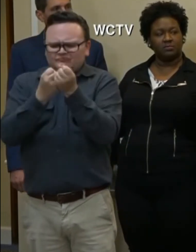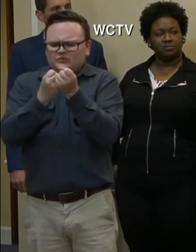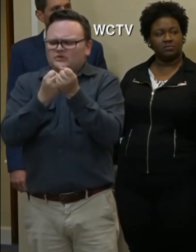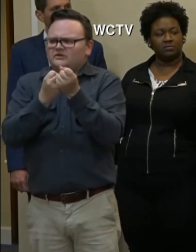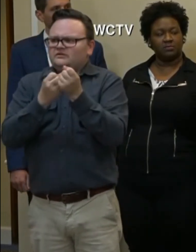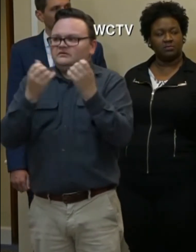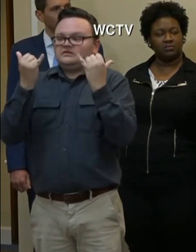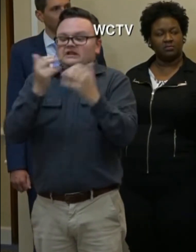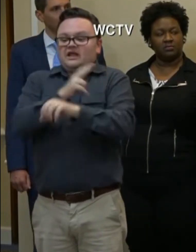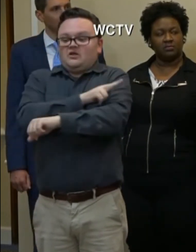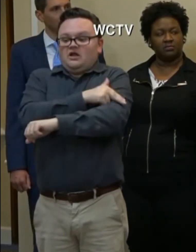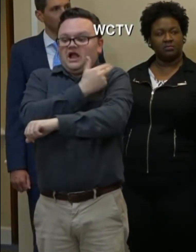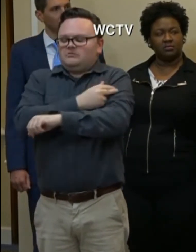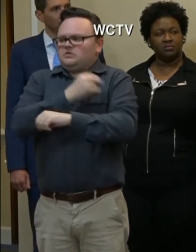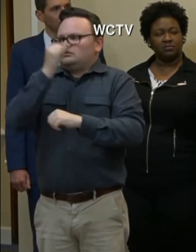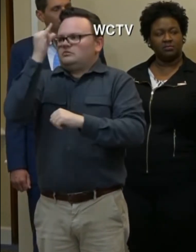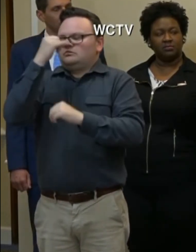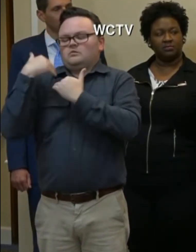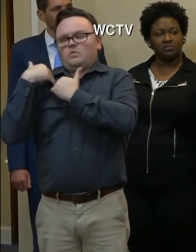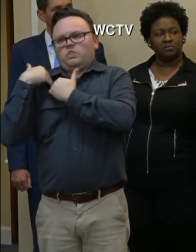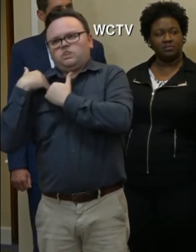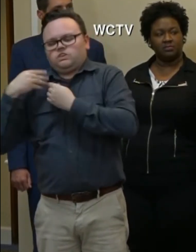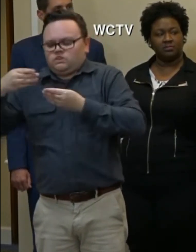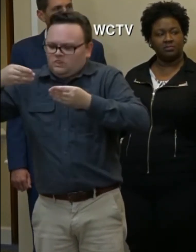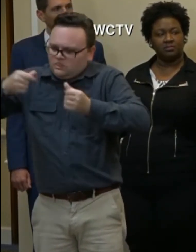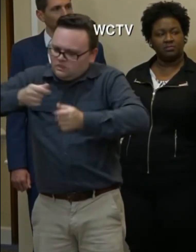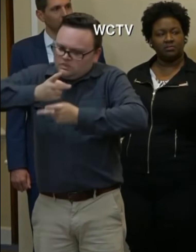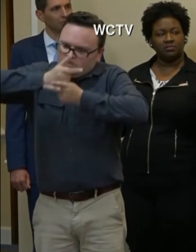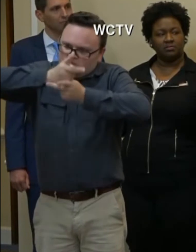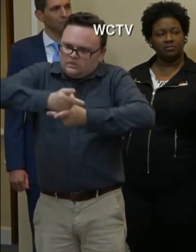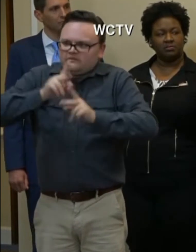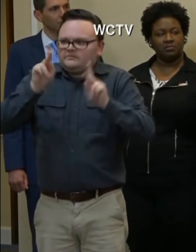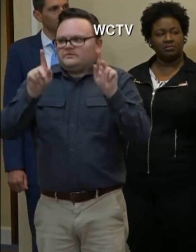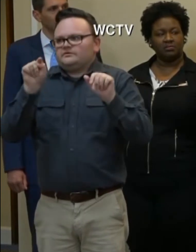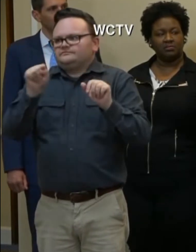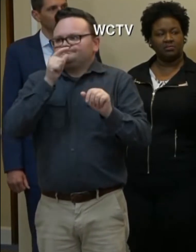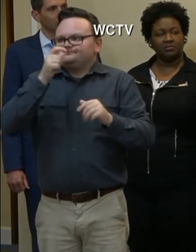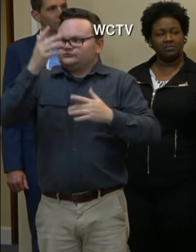incurring these additional expenditures in this crisis so not only did we come